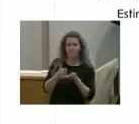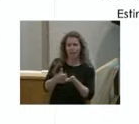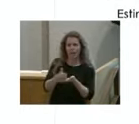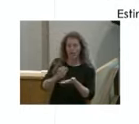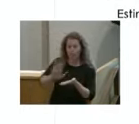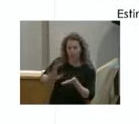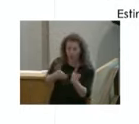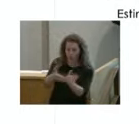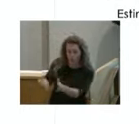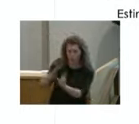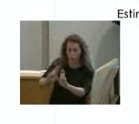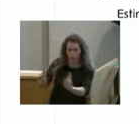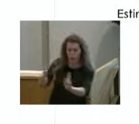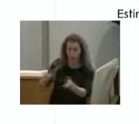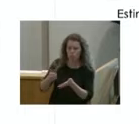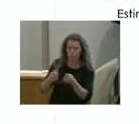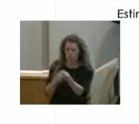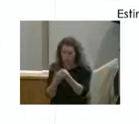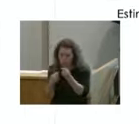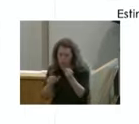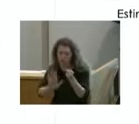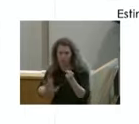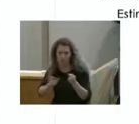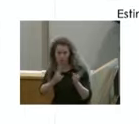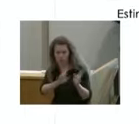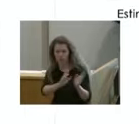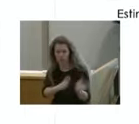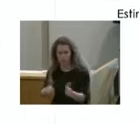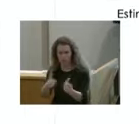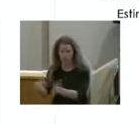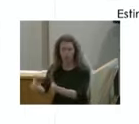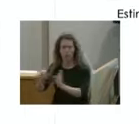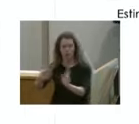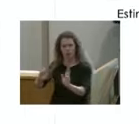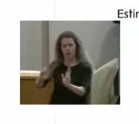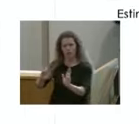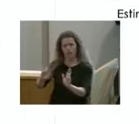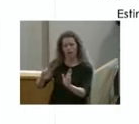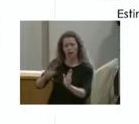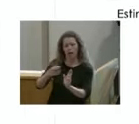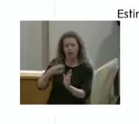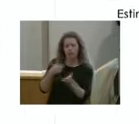them, taking care of the sickest people, people within the hospital. And this is